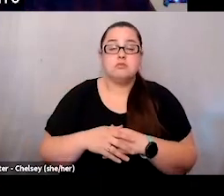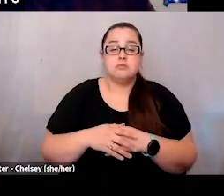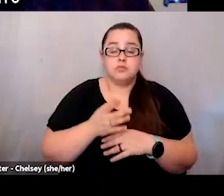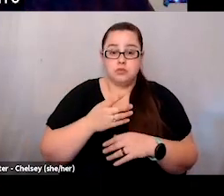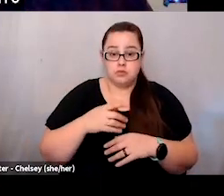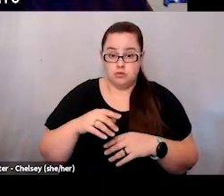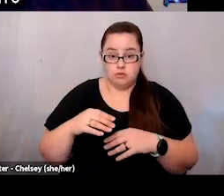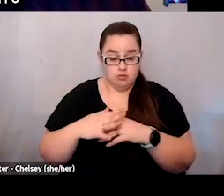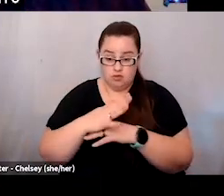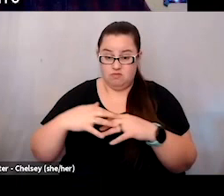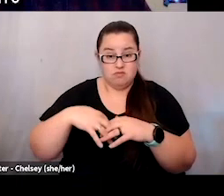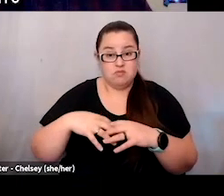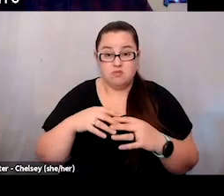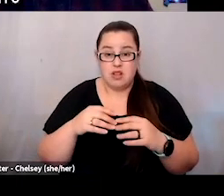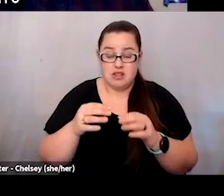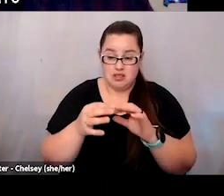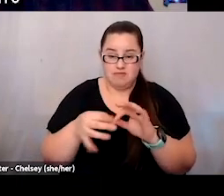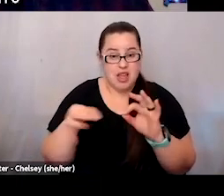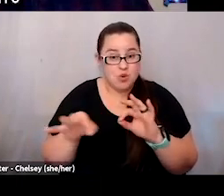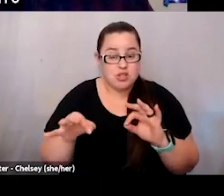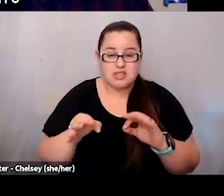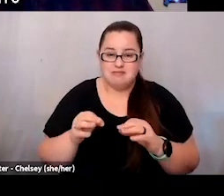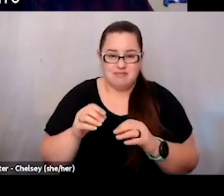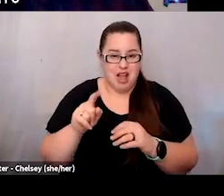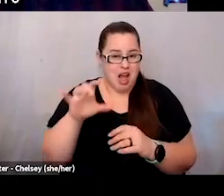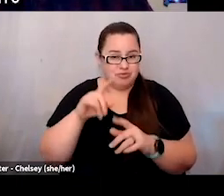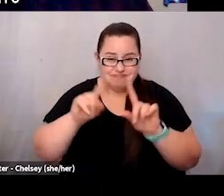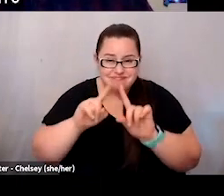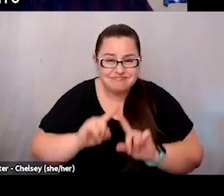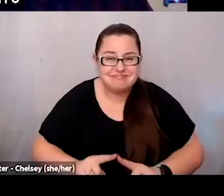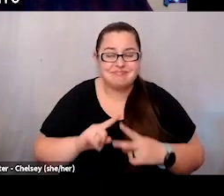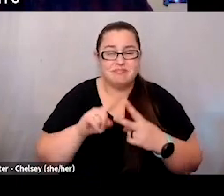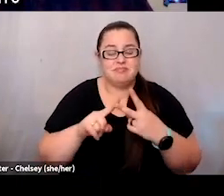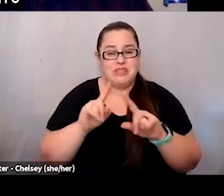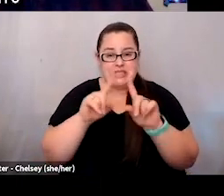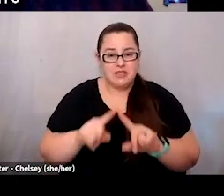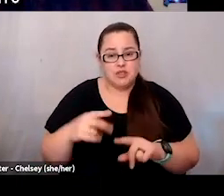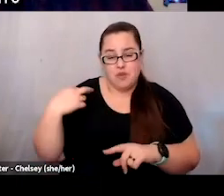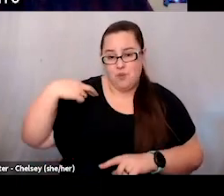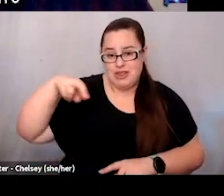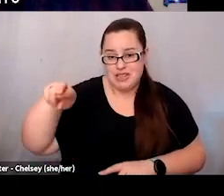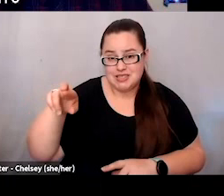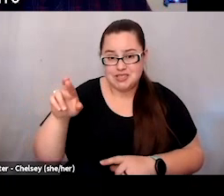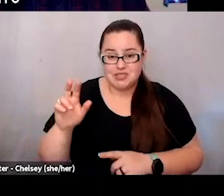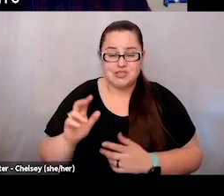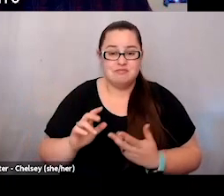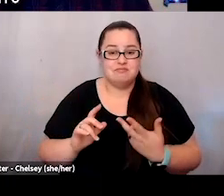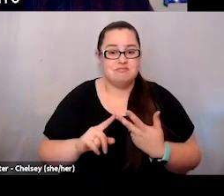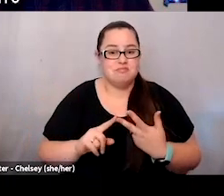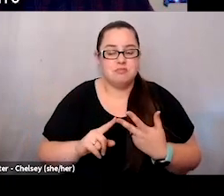languages, practicing different religious customs. The cultural diversity is just